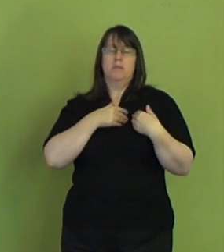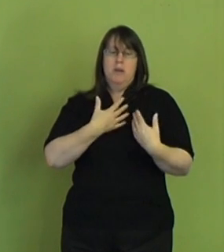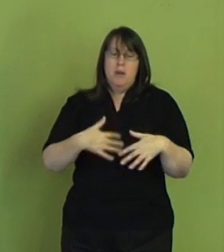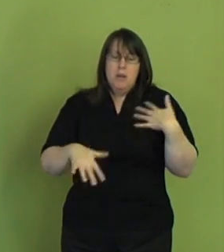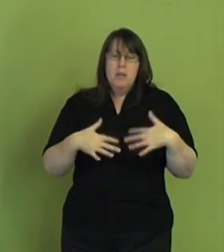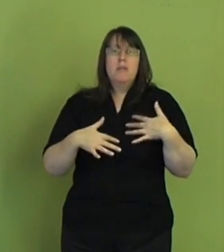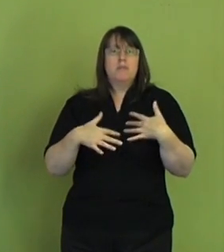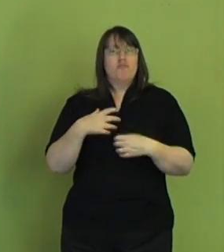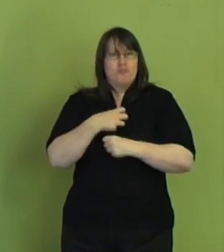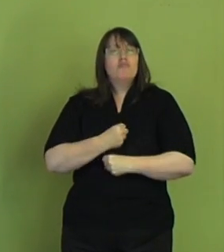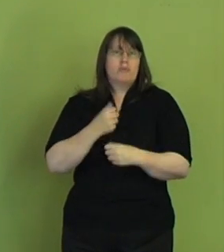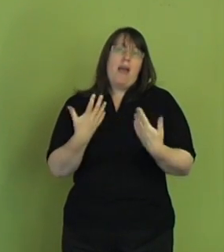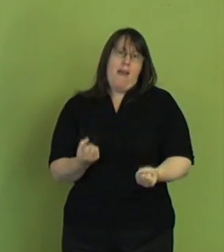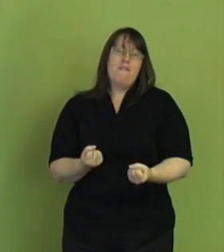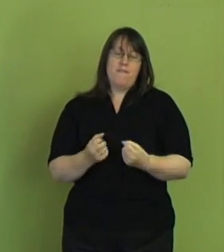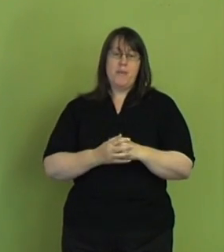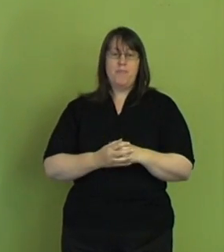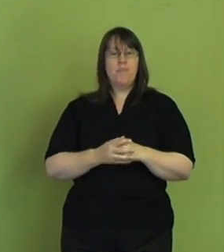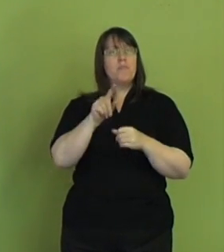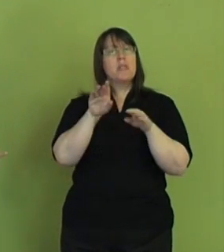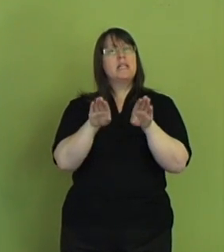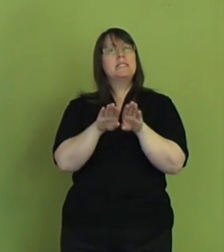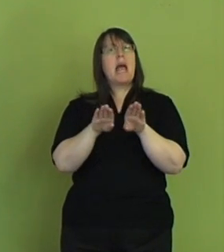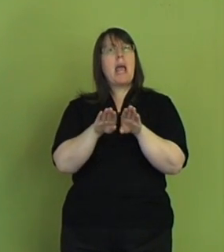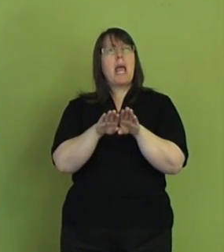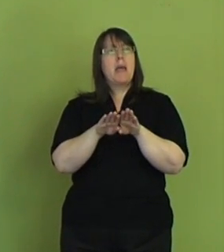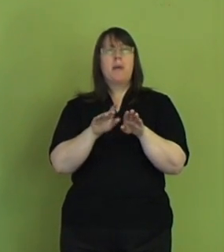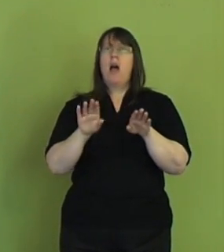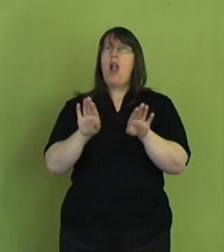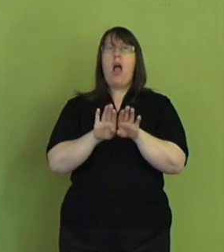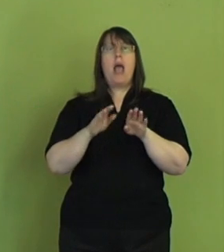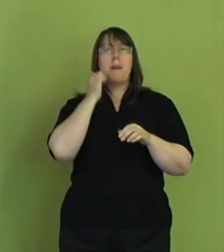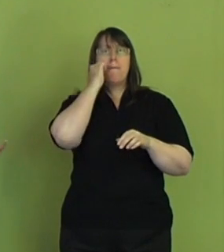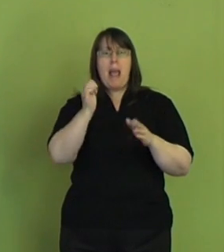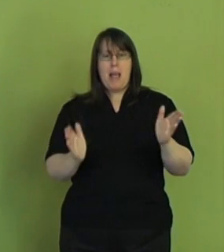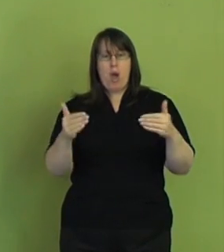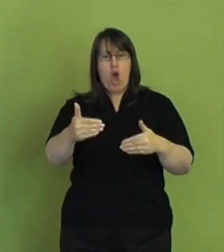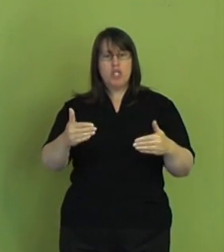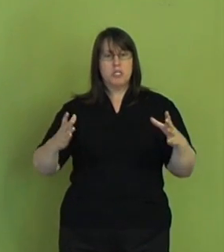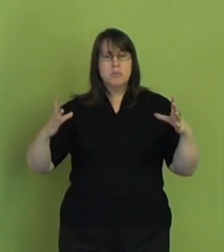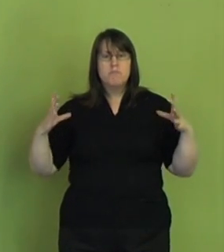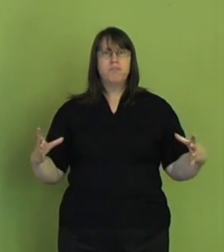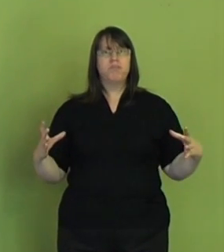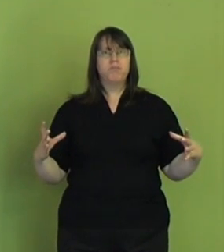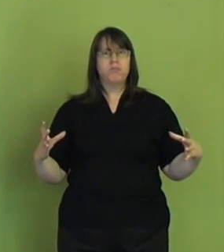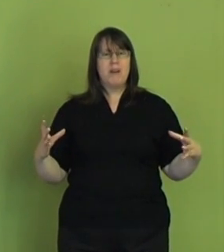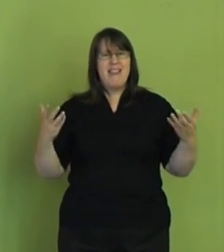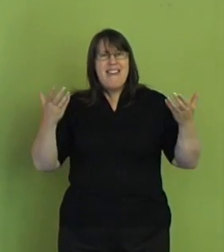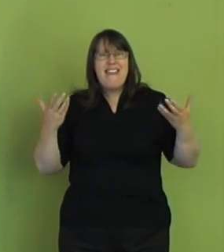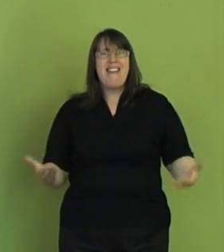Similarly, we can experience the carrying of a black box. A black box that is heavy,